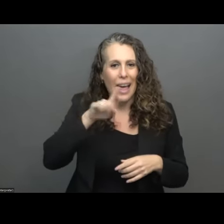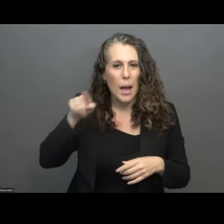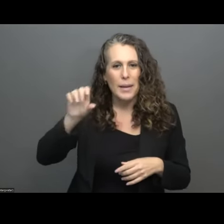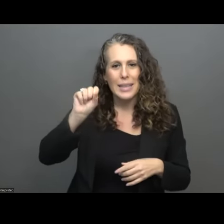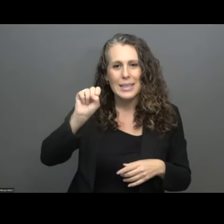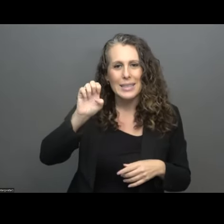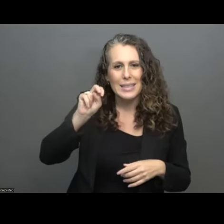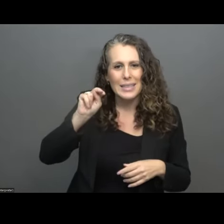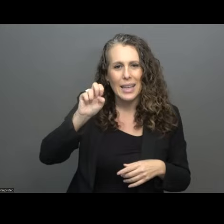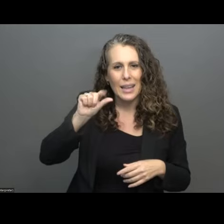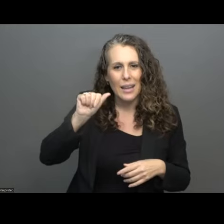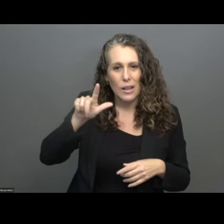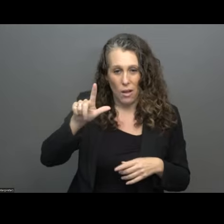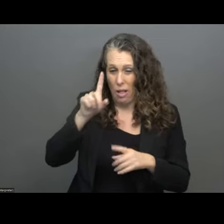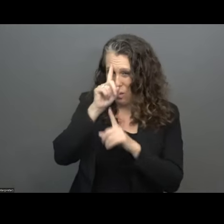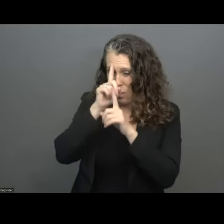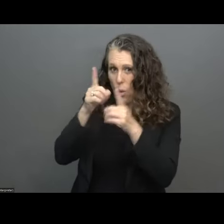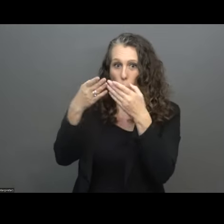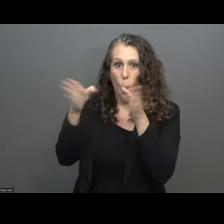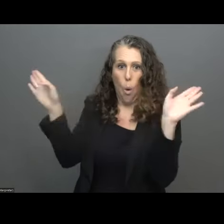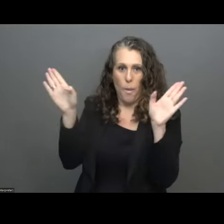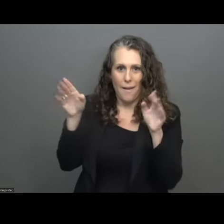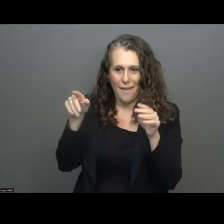planning this at the moment, opening date to be confirmed.